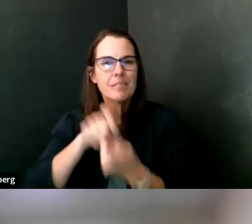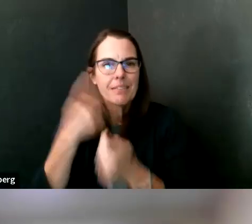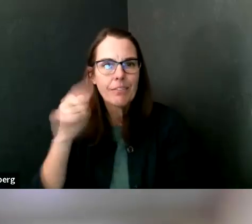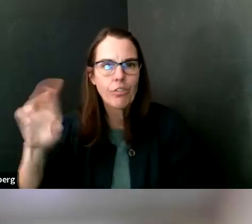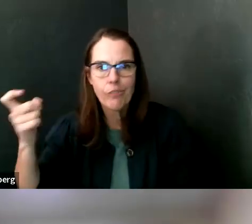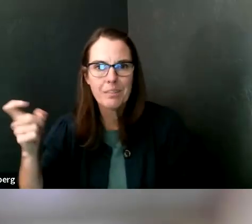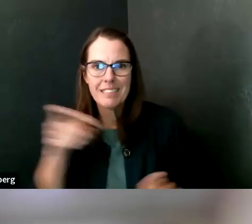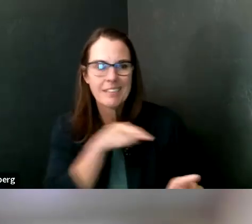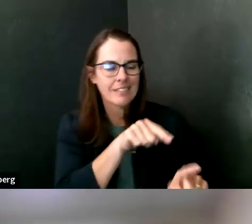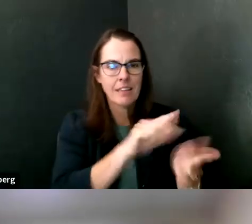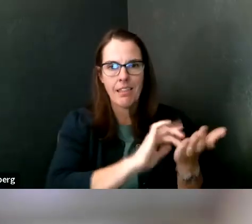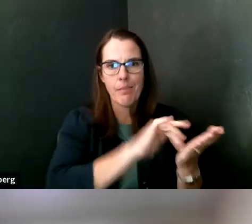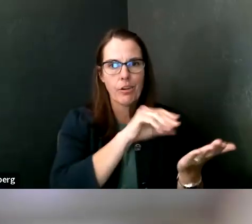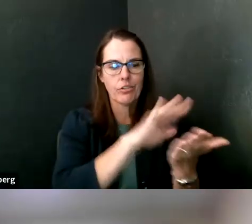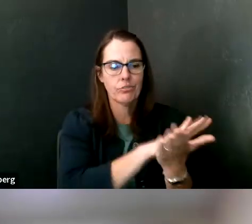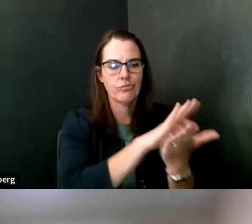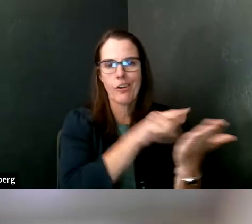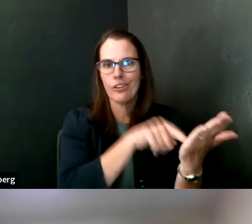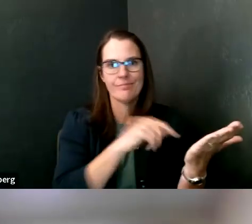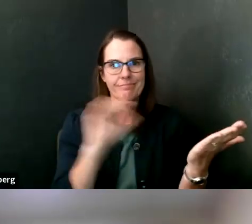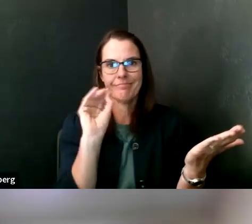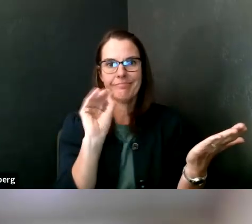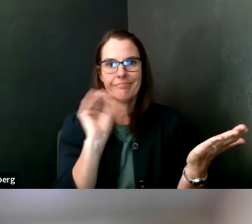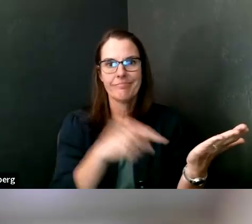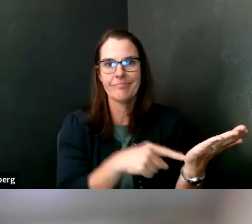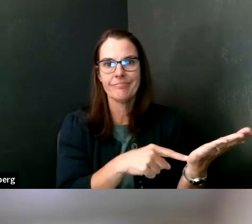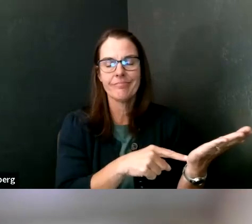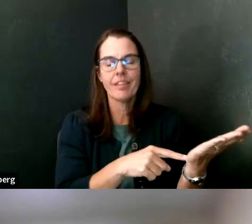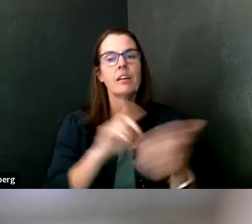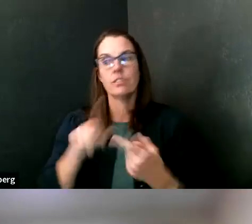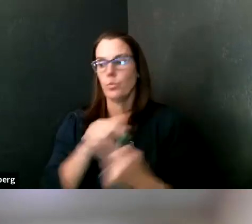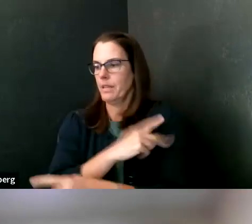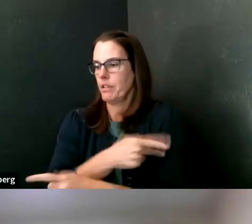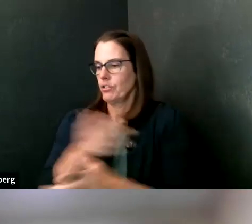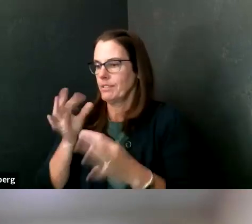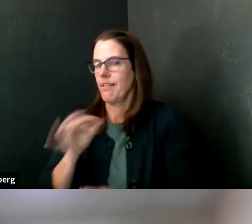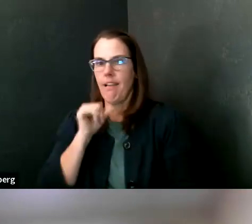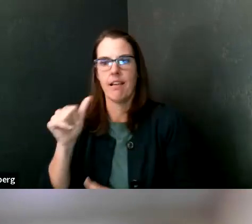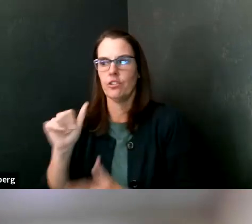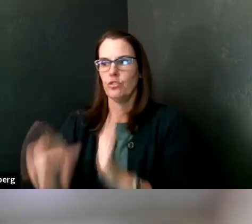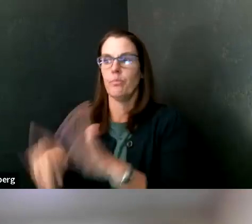um it you don't get that the information when patients decide not to um pick up medicines